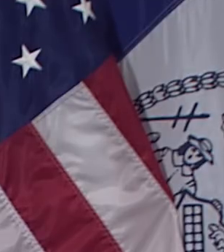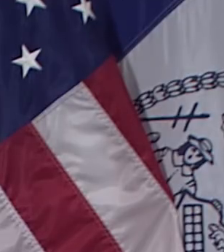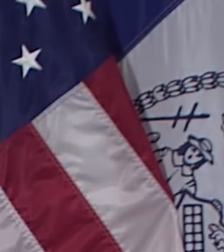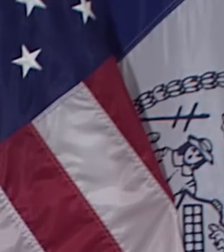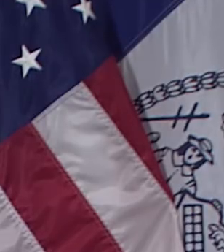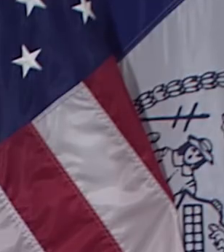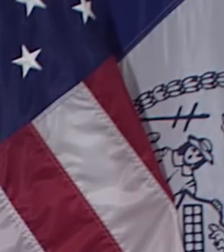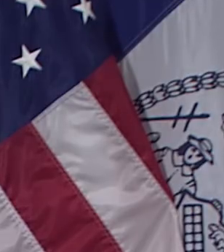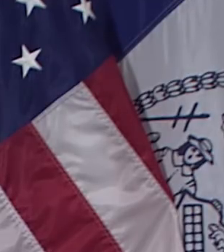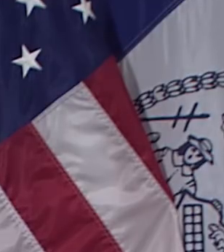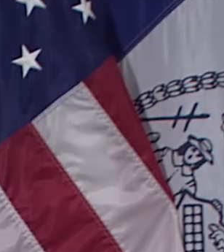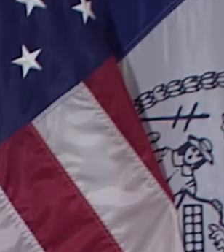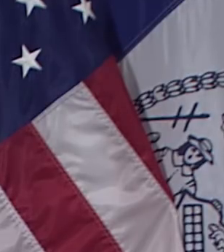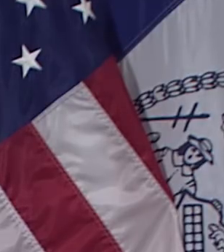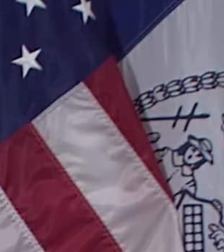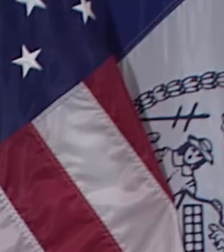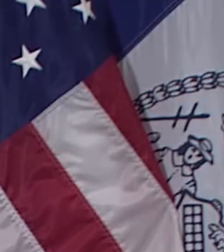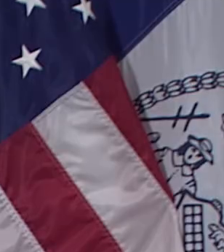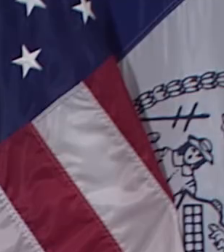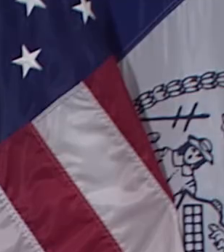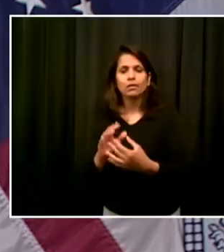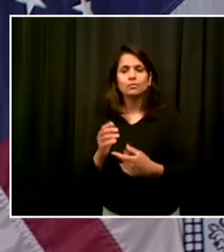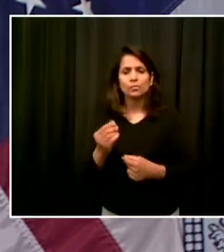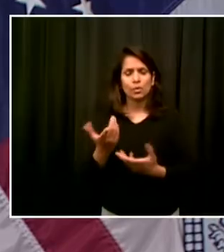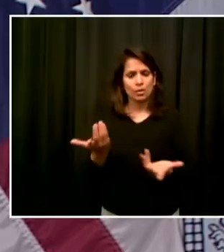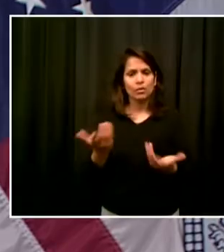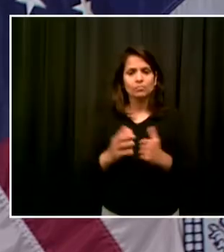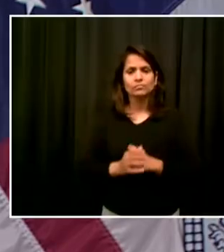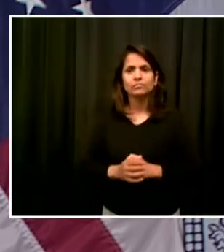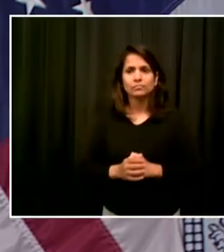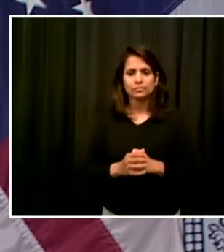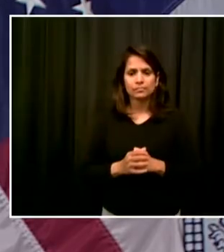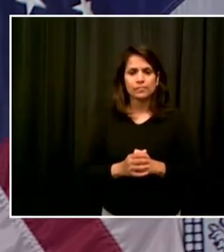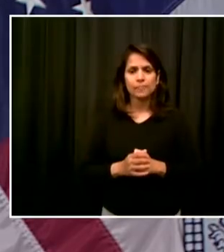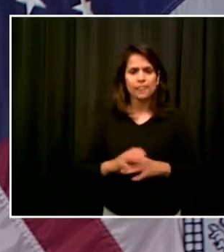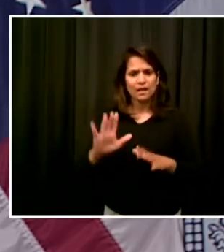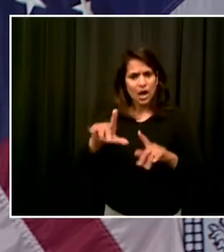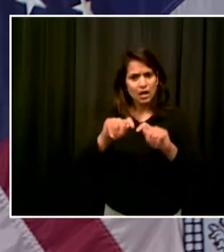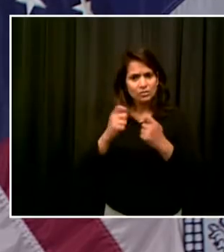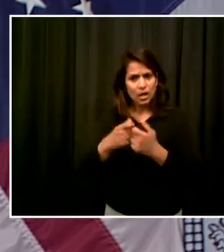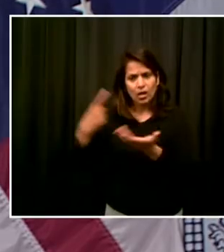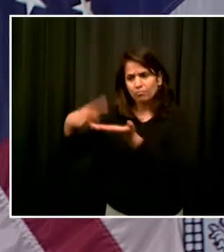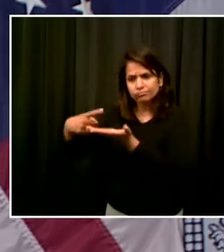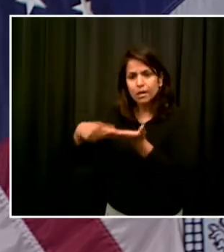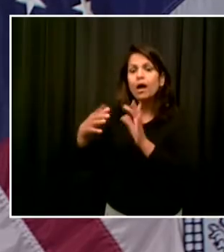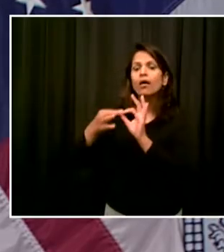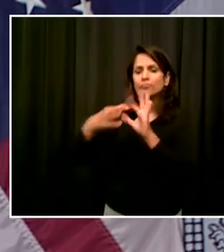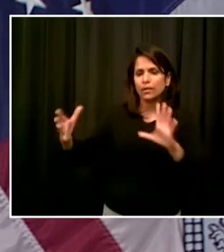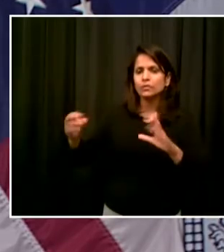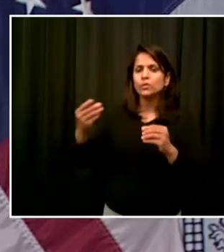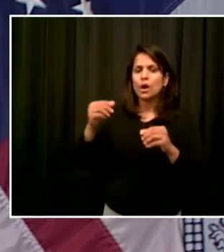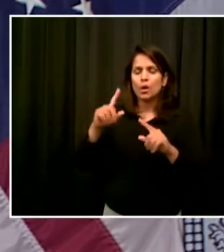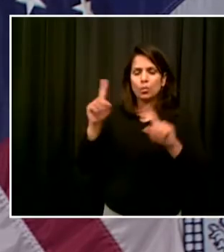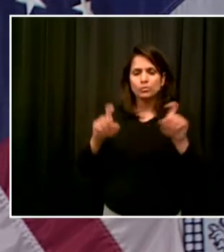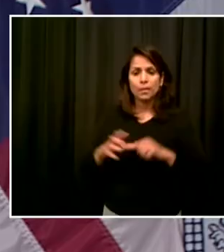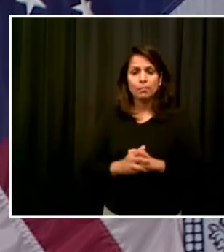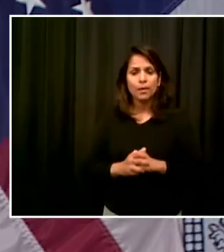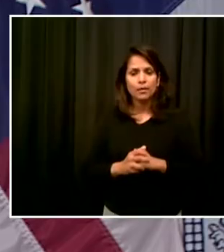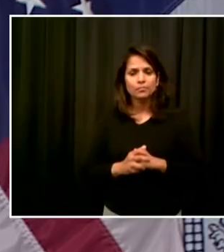YOUR ADMINISTRATION RELEASE TO THAT ERPORT AND IT